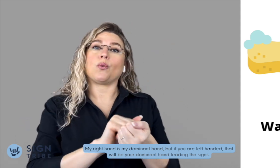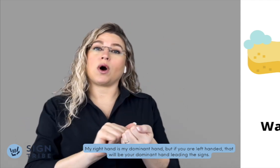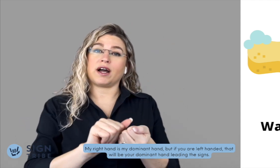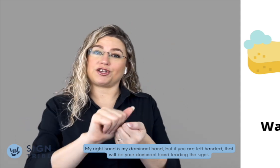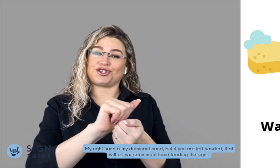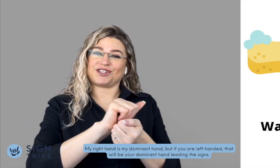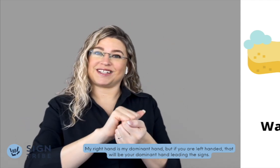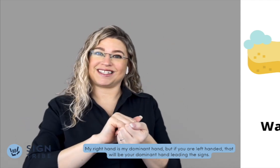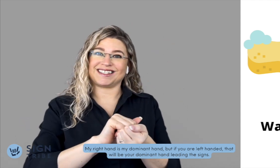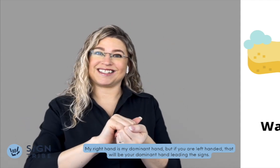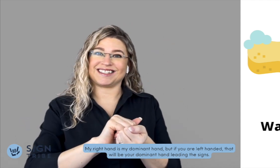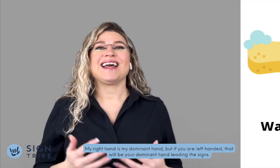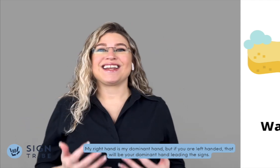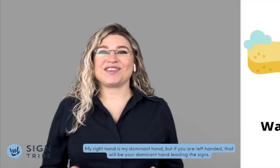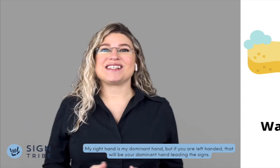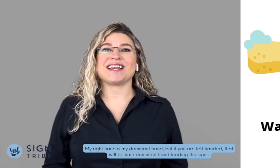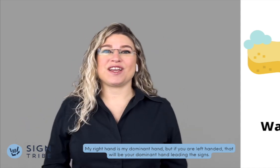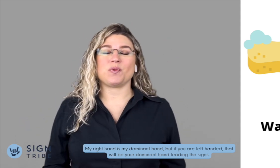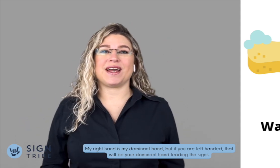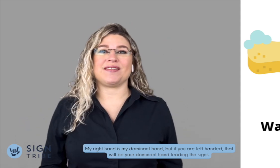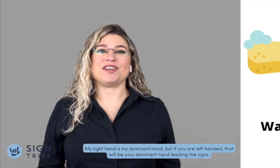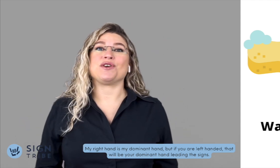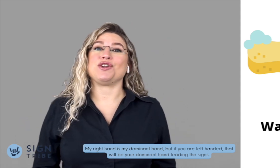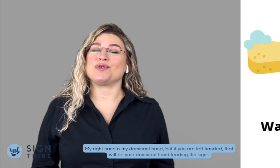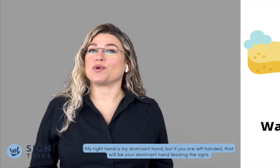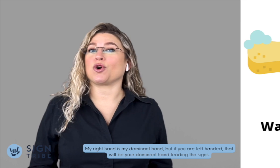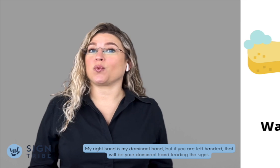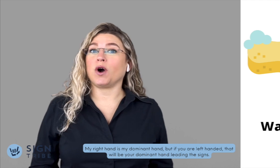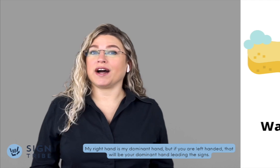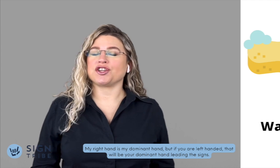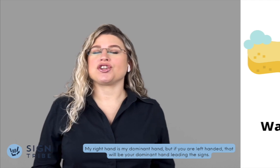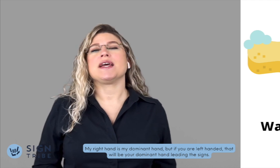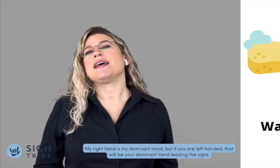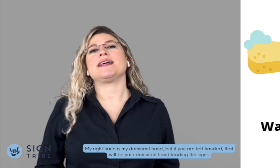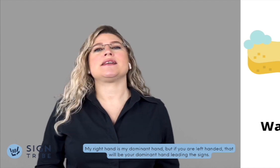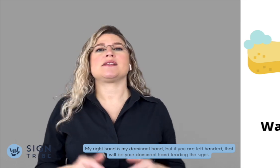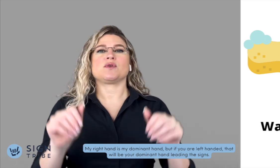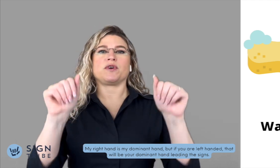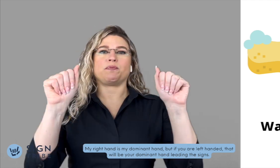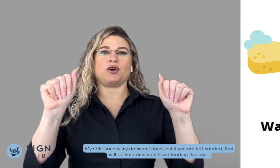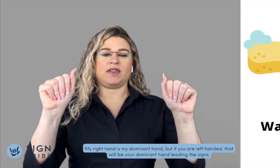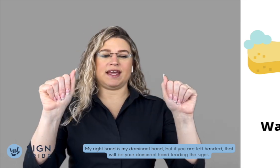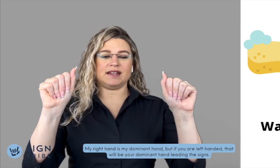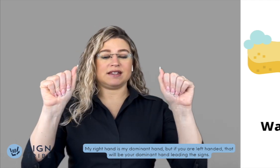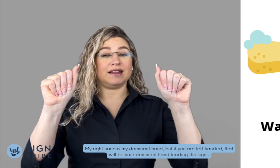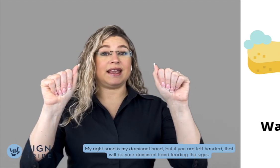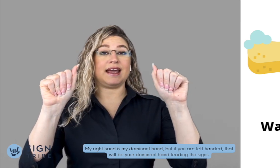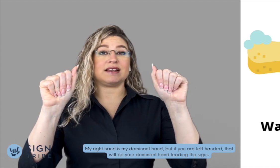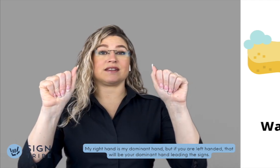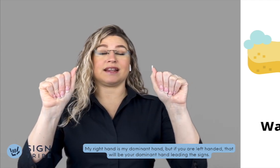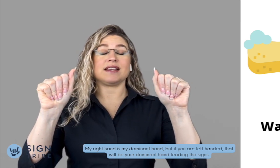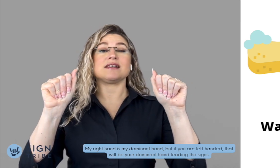Wash. Now the second way that you can use the word wash is with both hands in the A's like this,